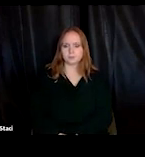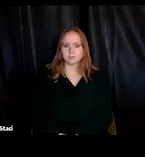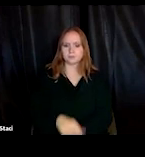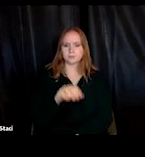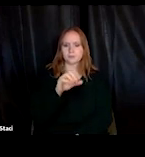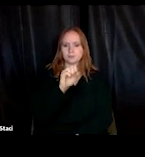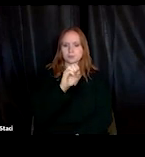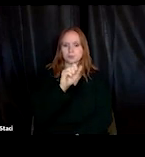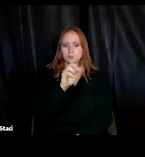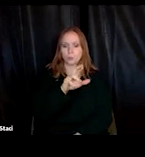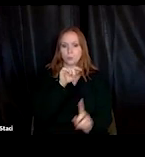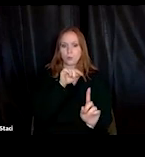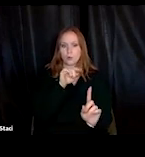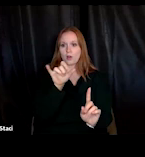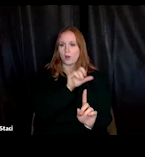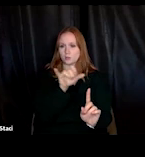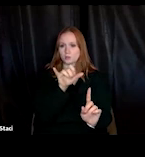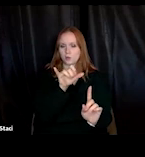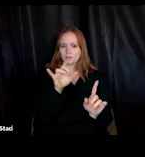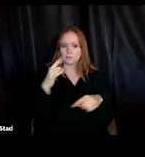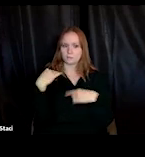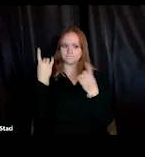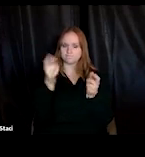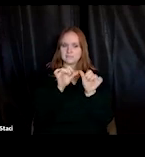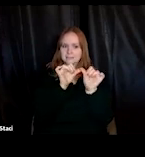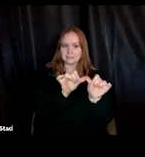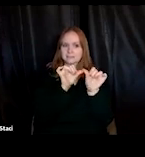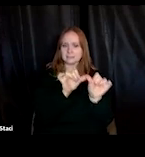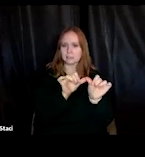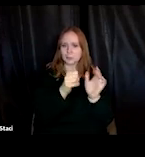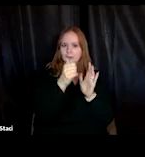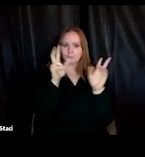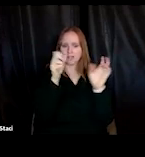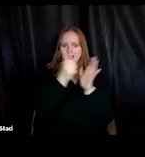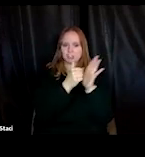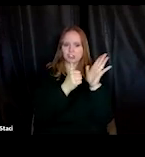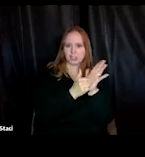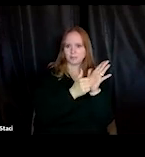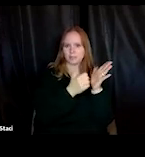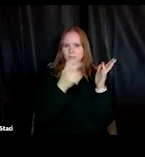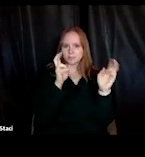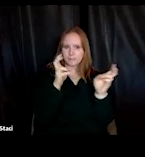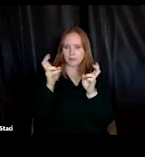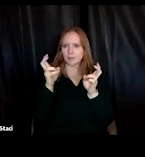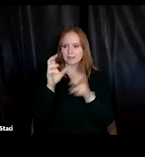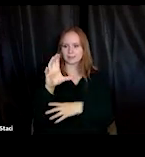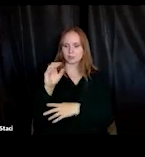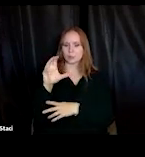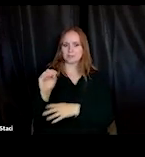as a standing agenda item at continuum of care meetings. So there is a designated committee within this continuum of care